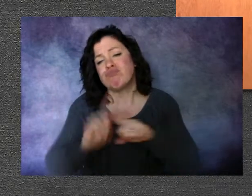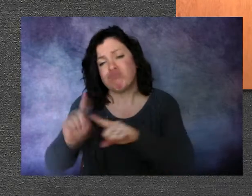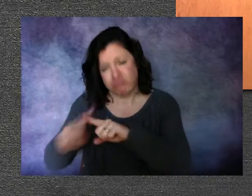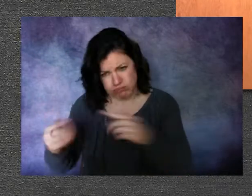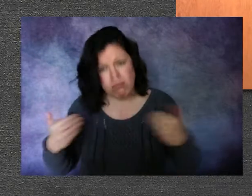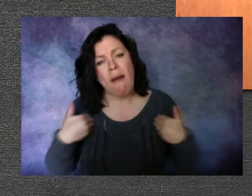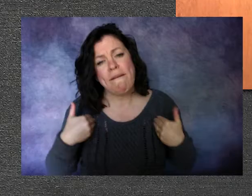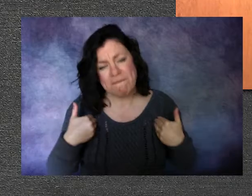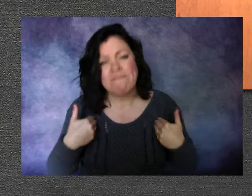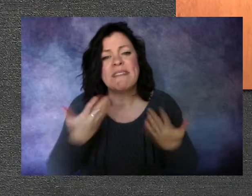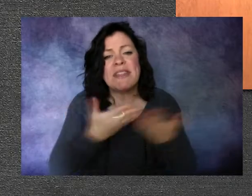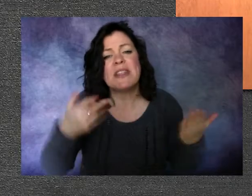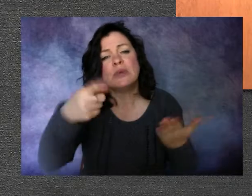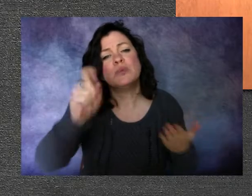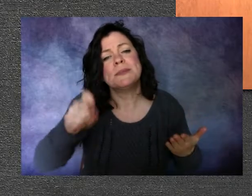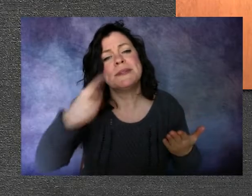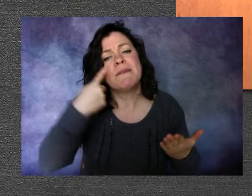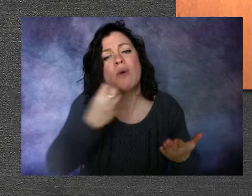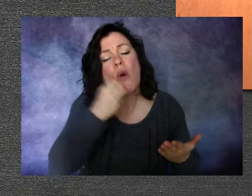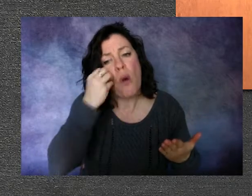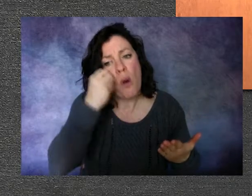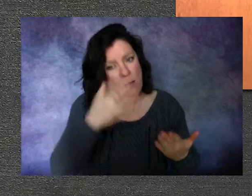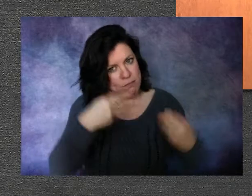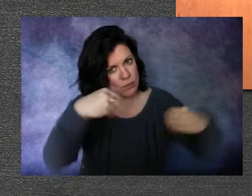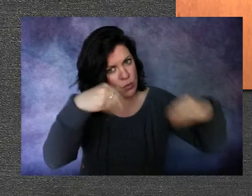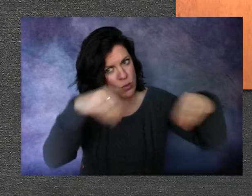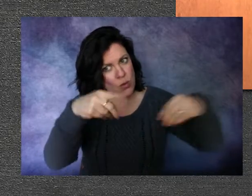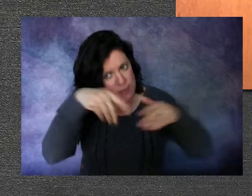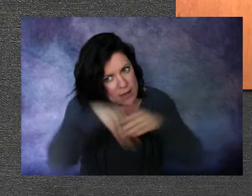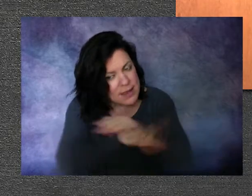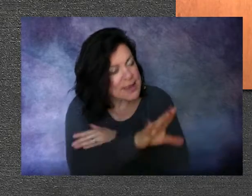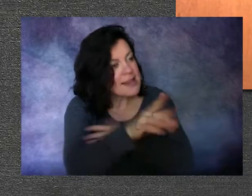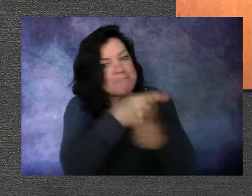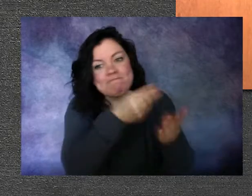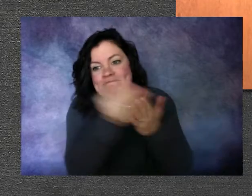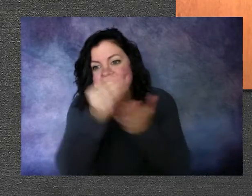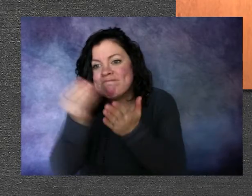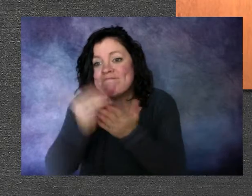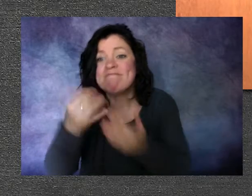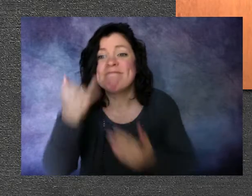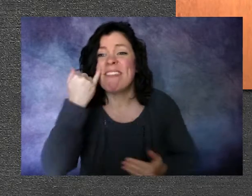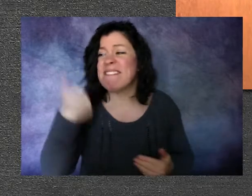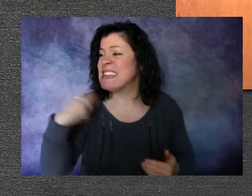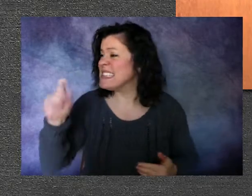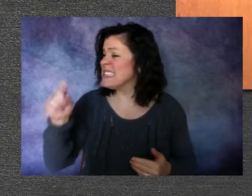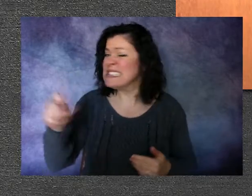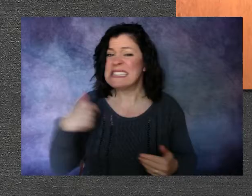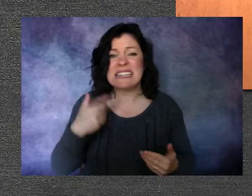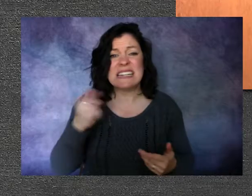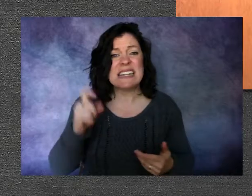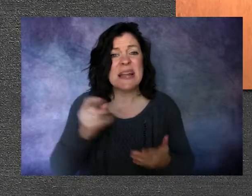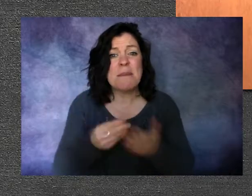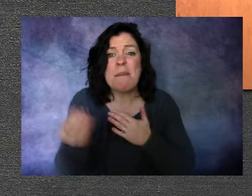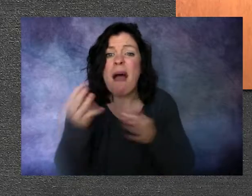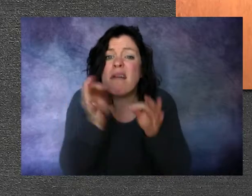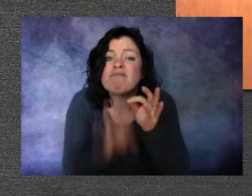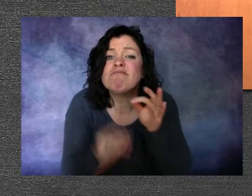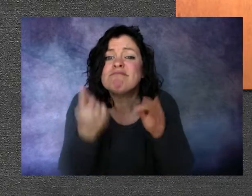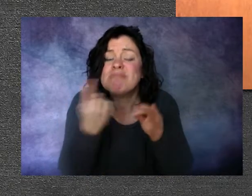that you might need around your house. This is a really good place to go in your community when you need something, when you to buy something.